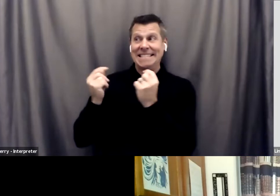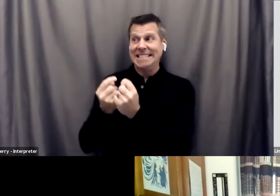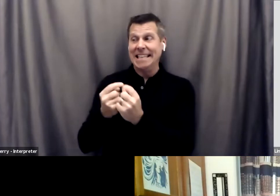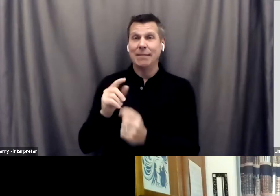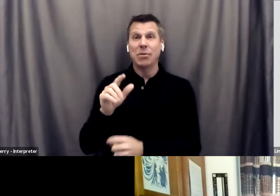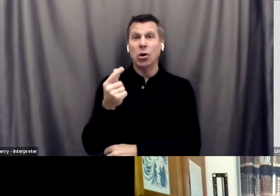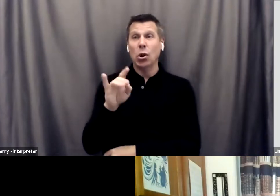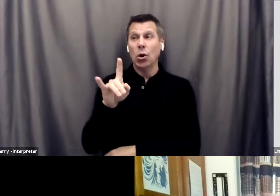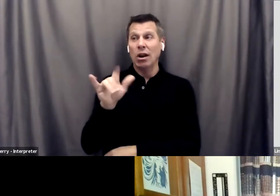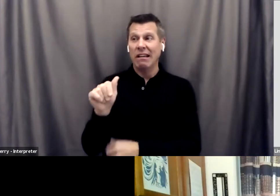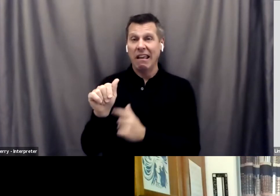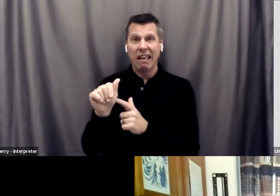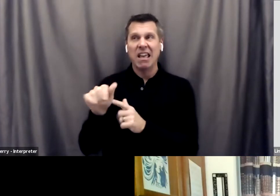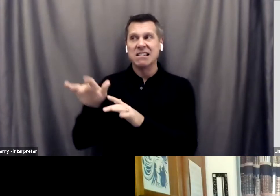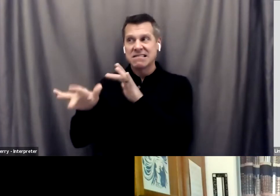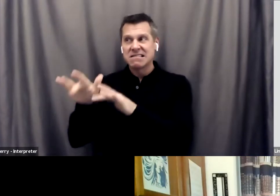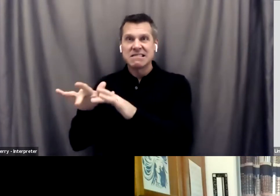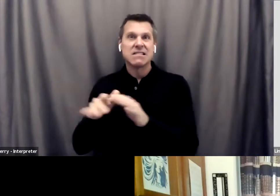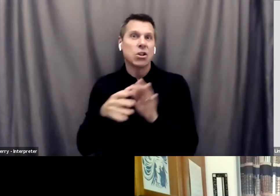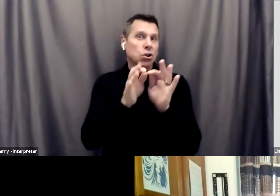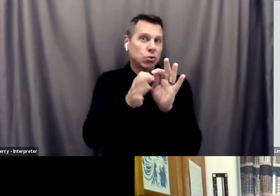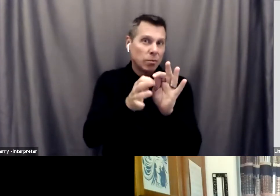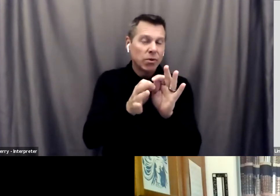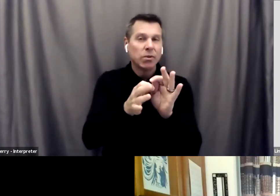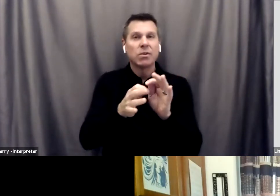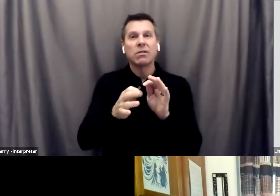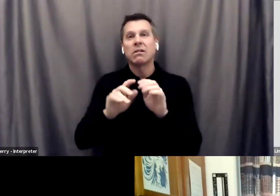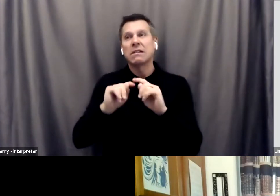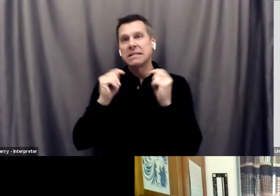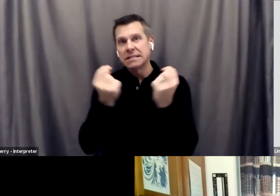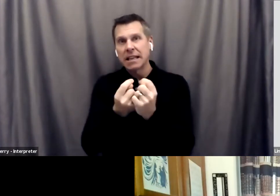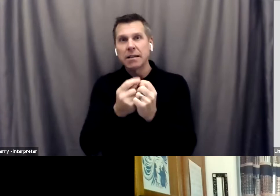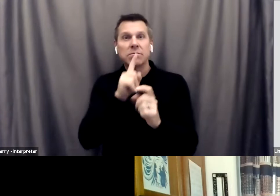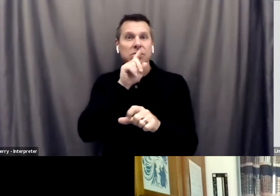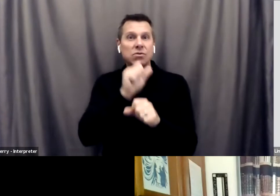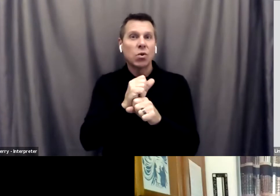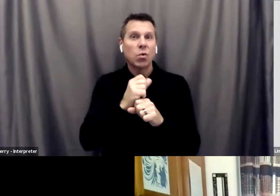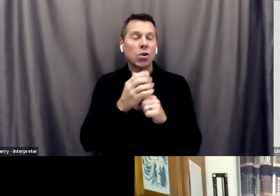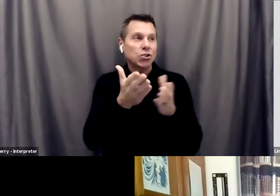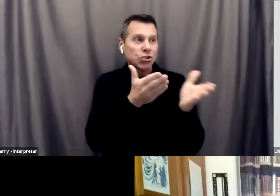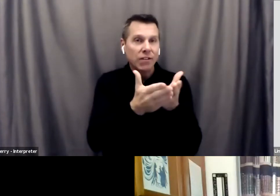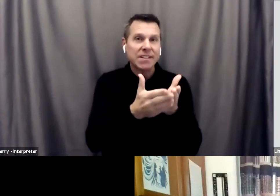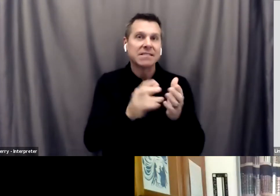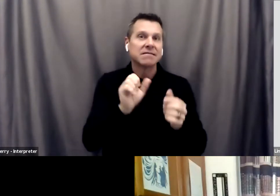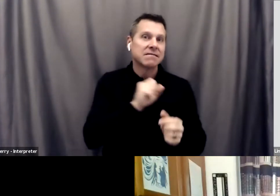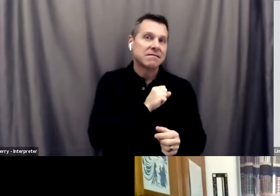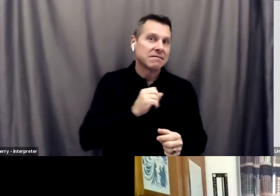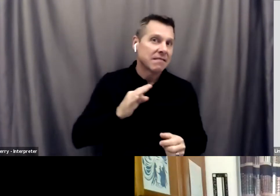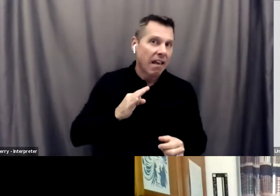for your facilitation, thank you to our interpreter for making sure that we're serving our staff and walking the talk of